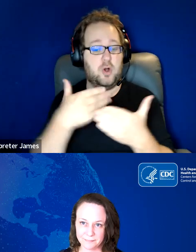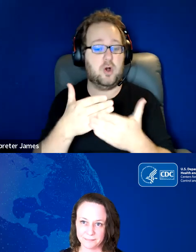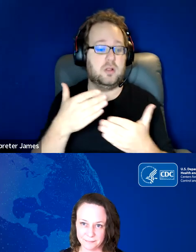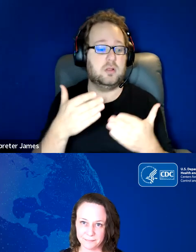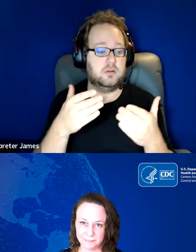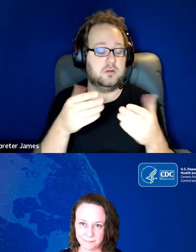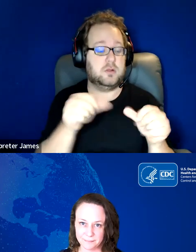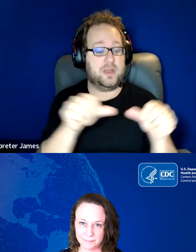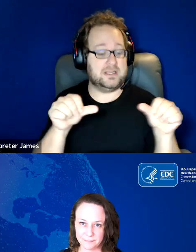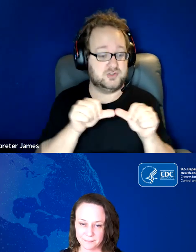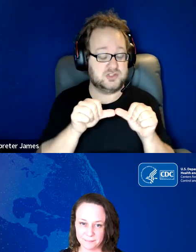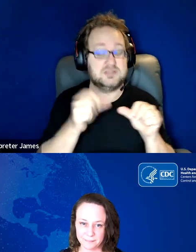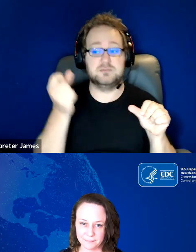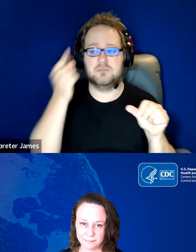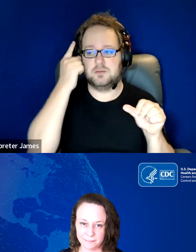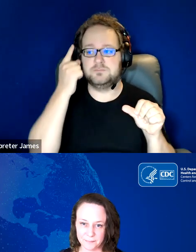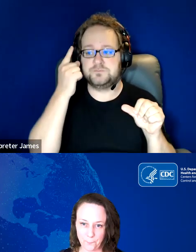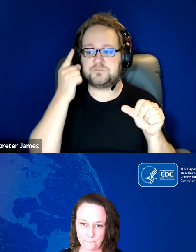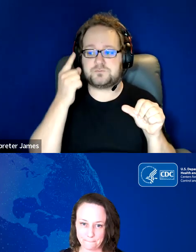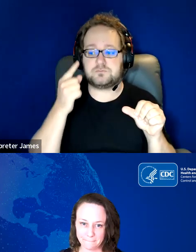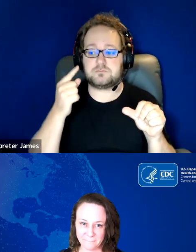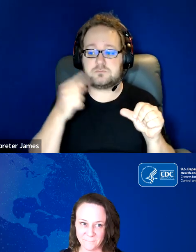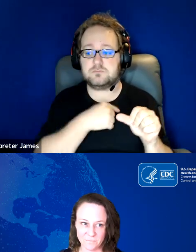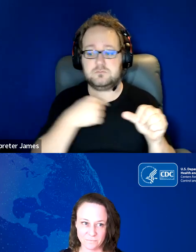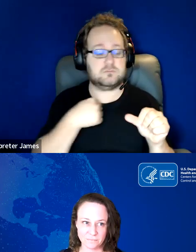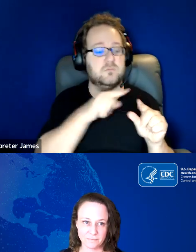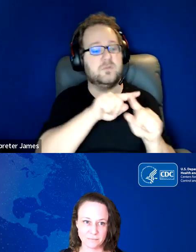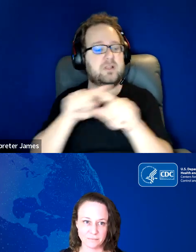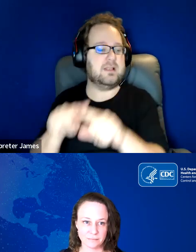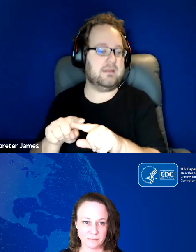But really I think we are relying on our local